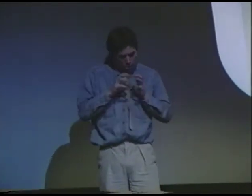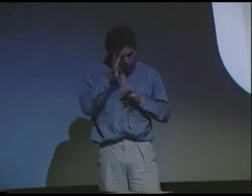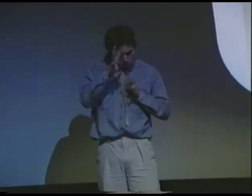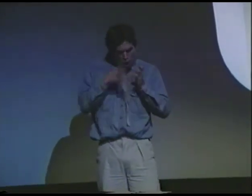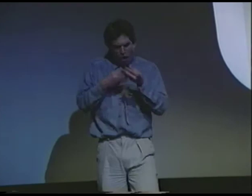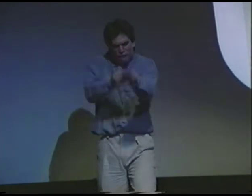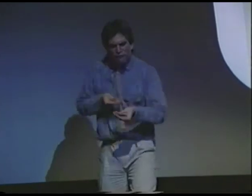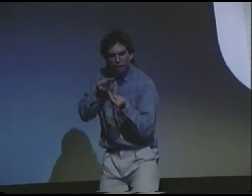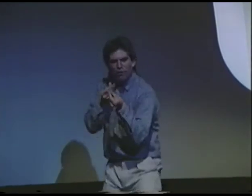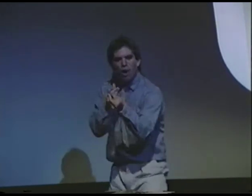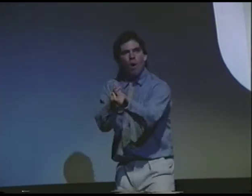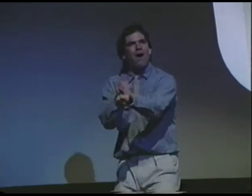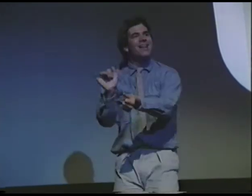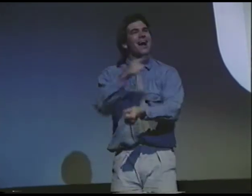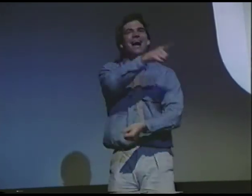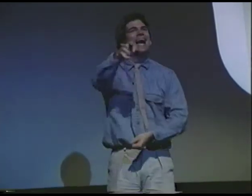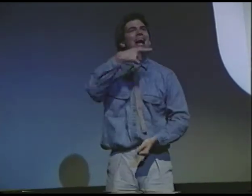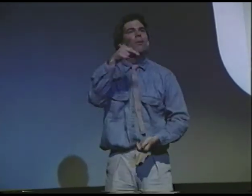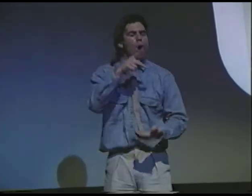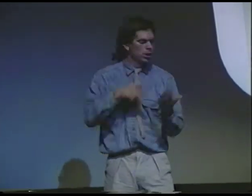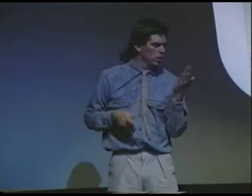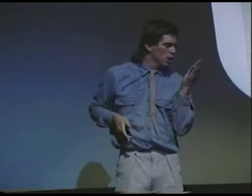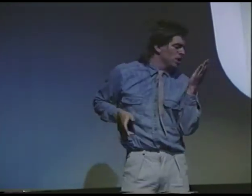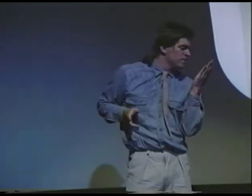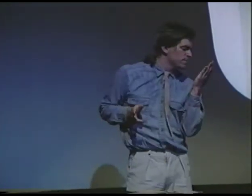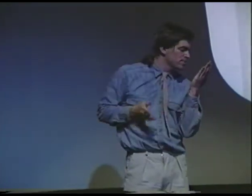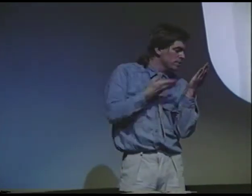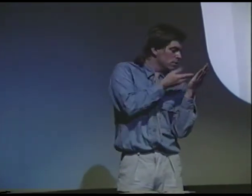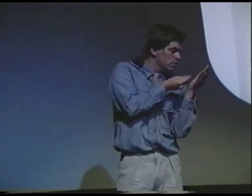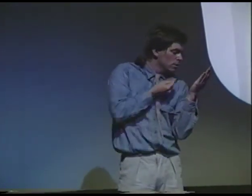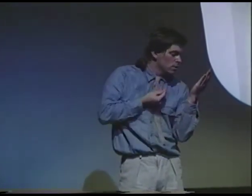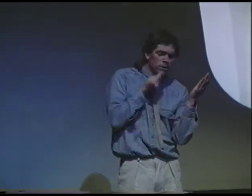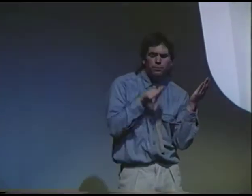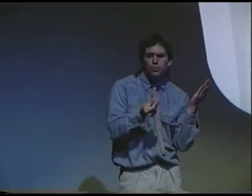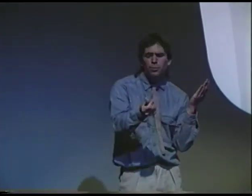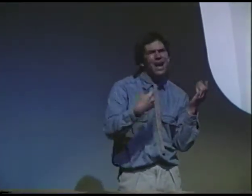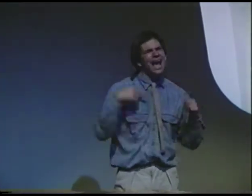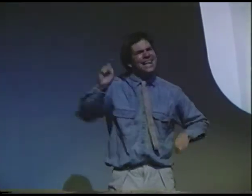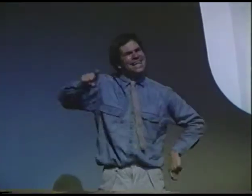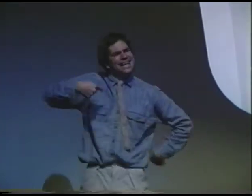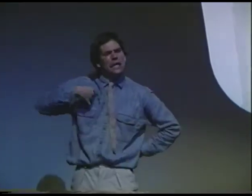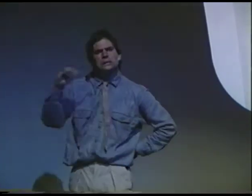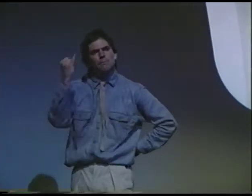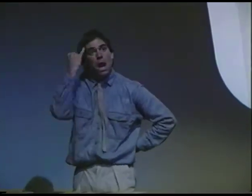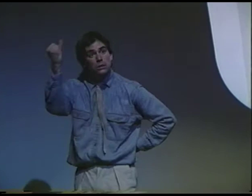But I added, I created it, and it flowed.